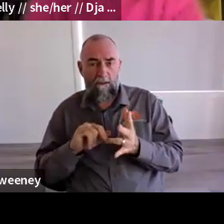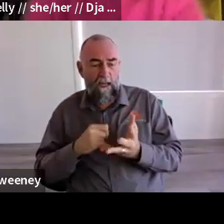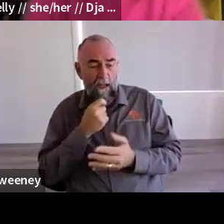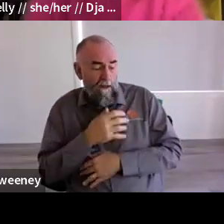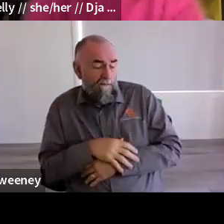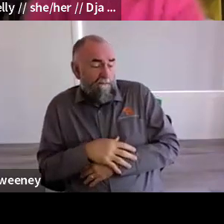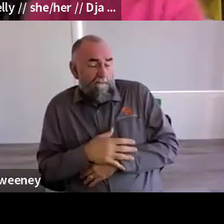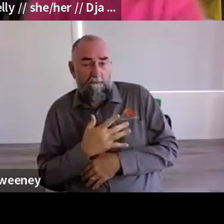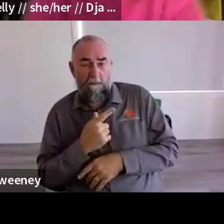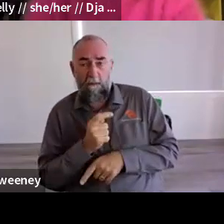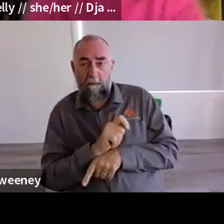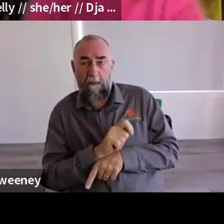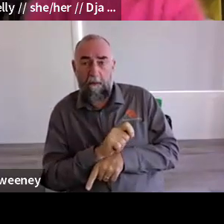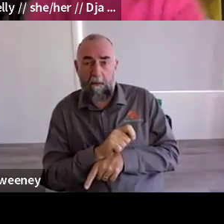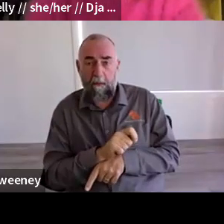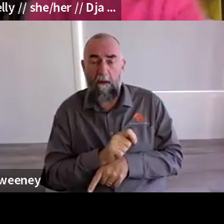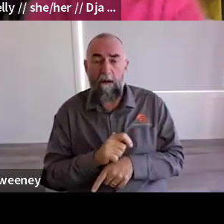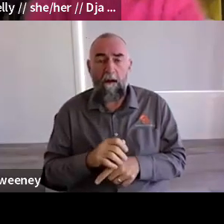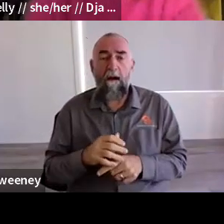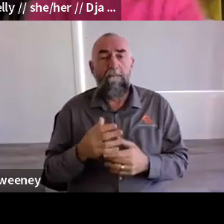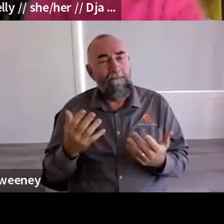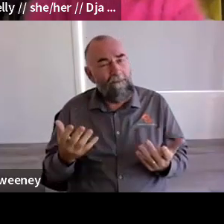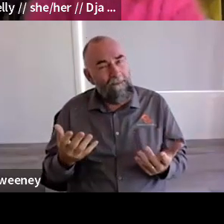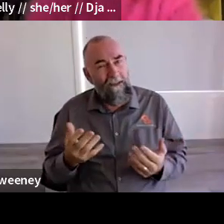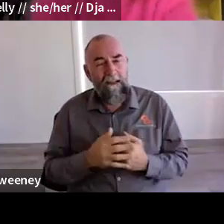stalemate. It's showing they really are not interested. If we don't do it,